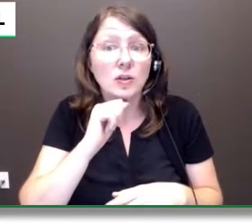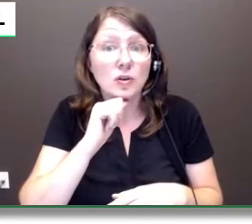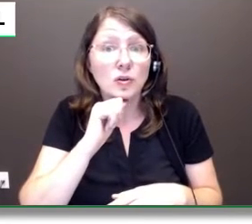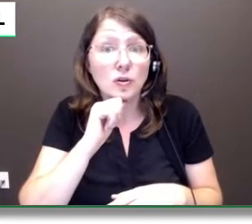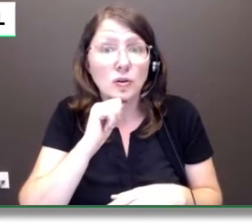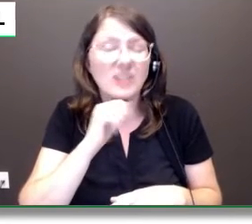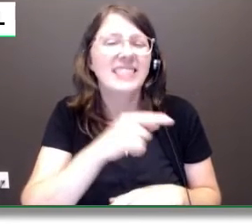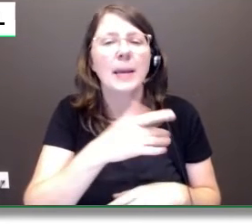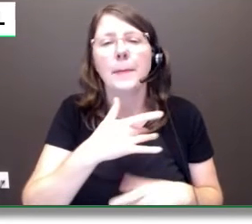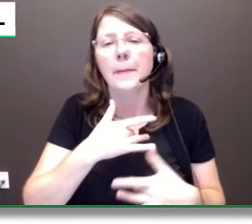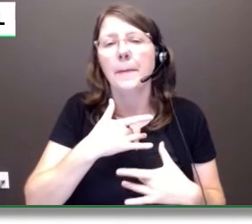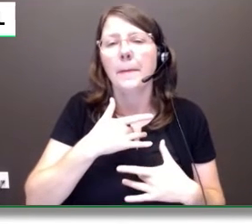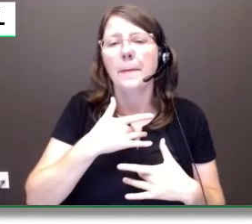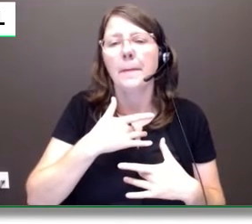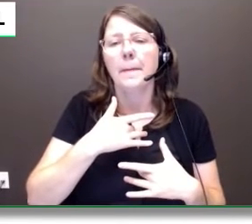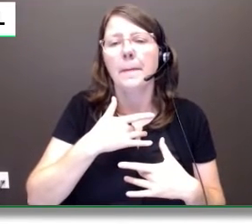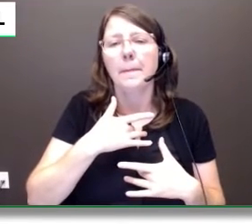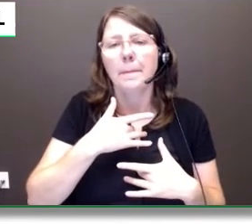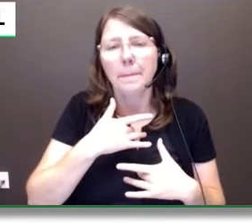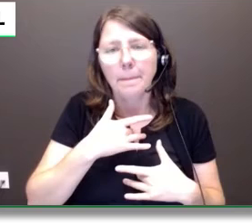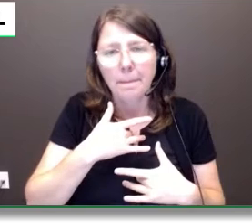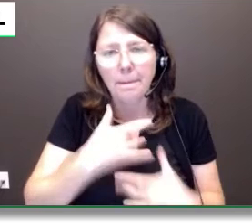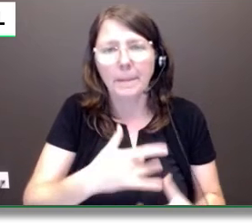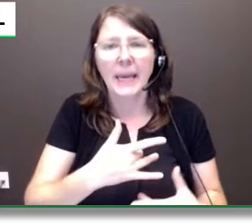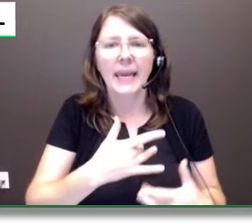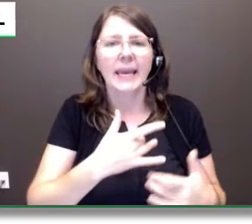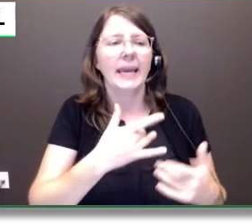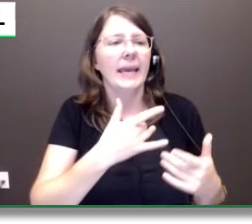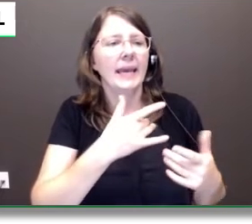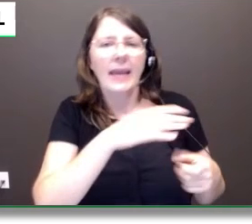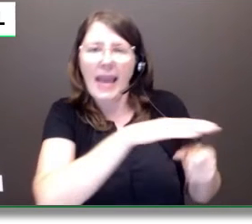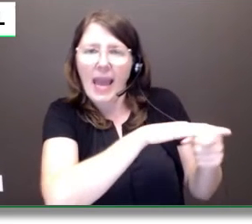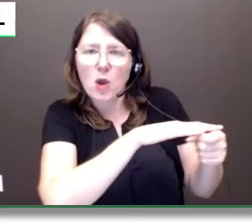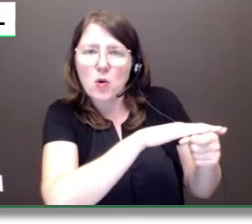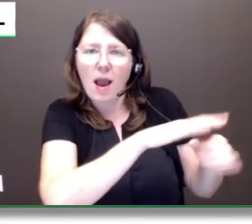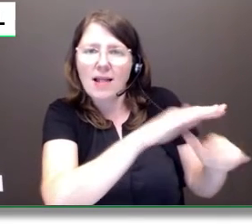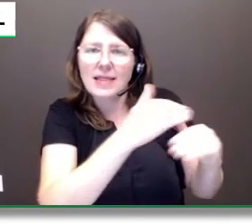full universal accessibility. And one of our colleagues that I work with you know